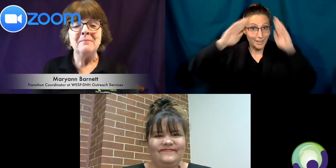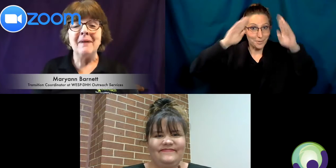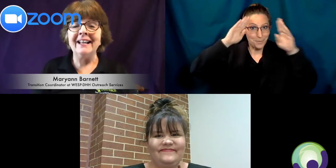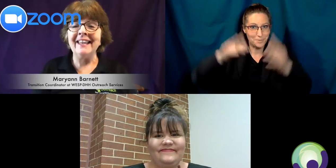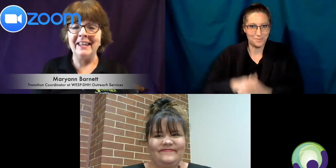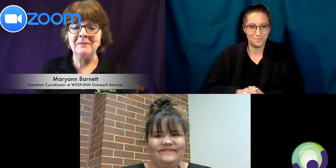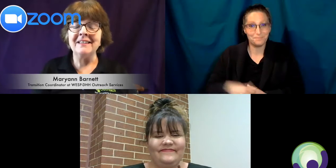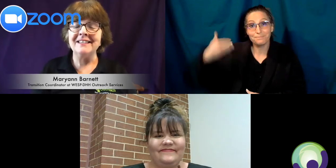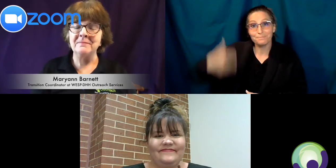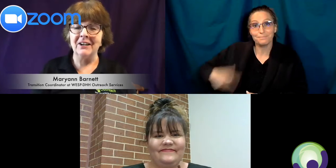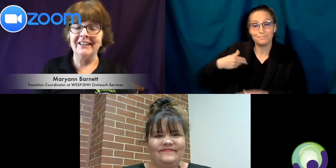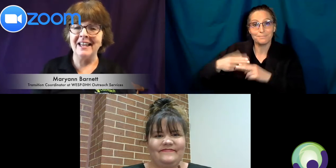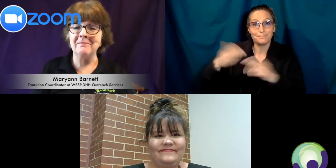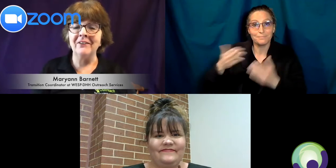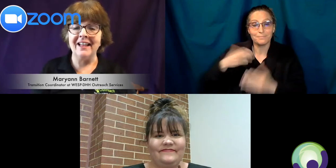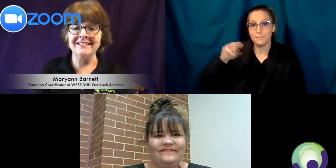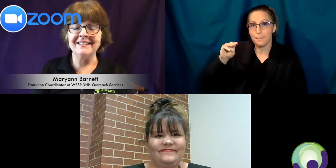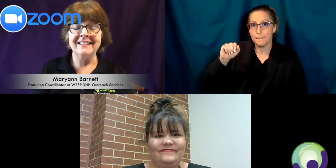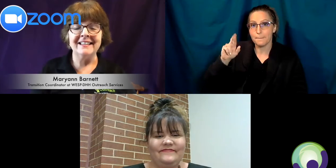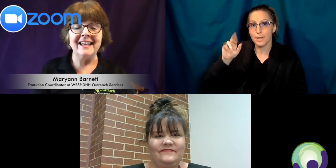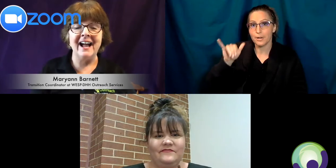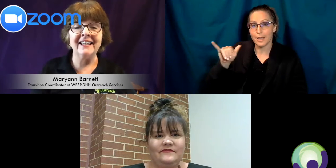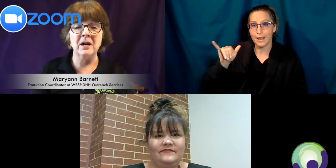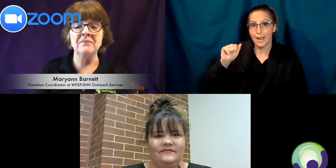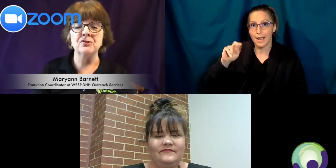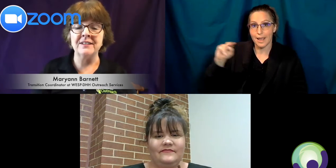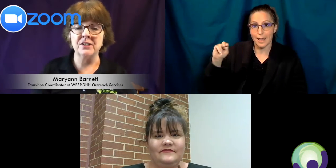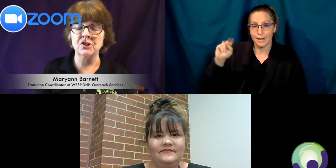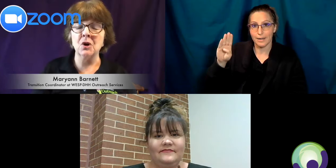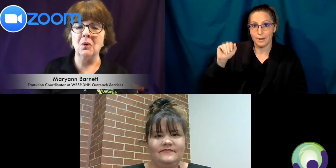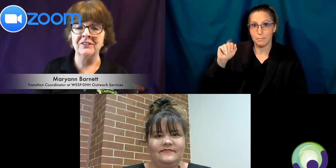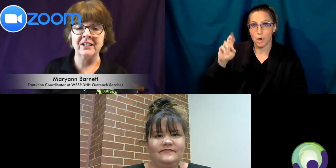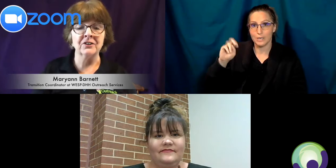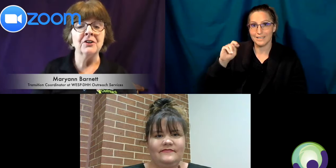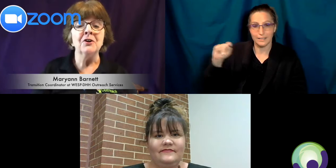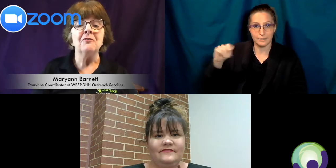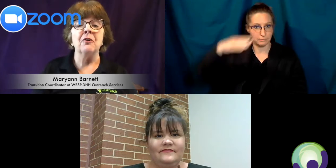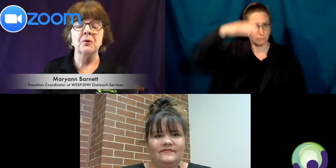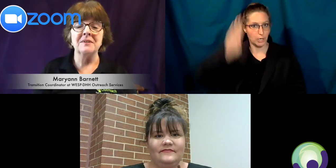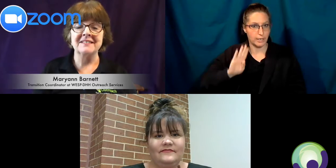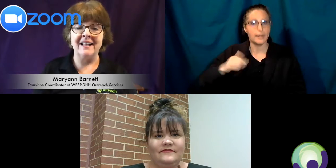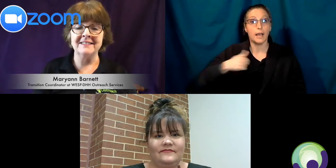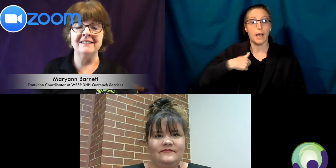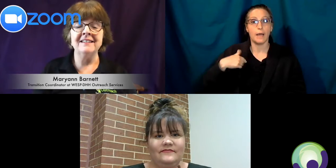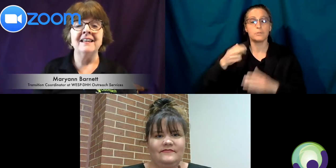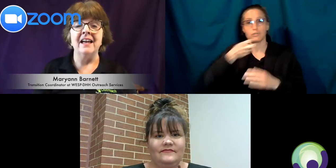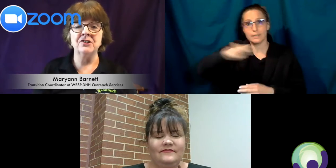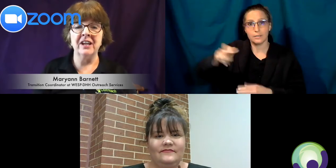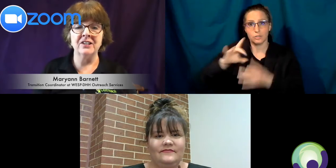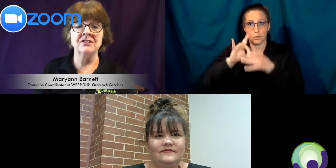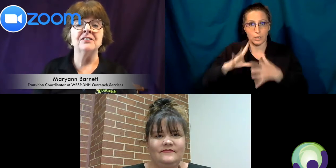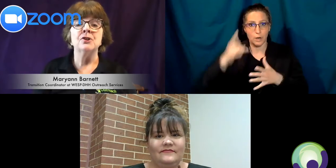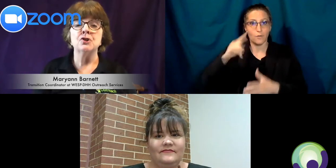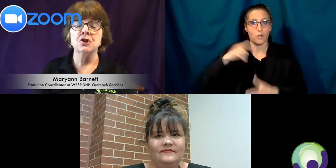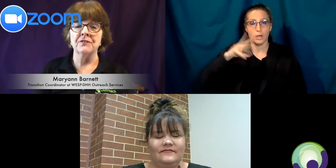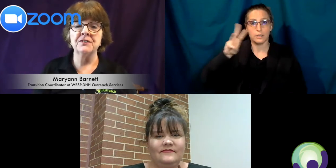My name is Maryann Barnett and I am the transition coordinator for the Wisconsin Educational Services